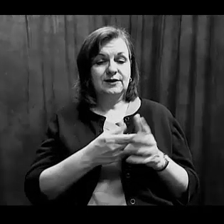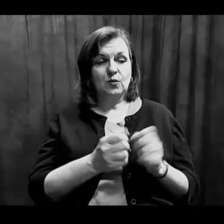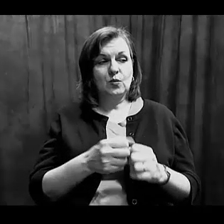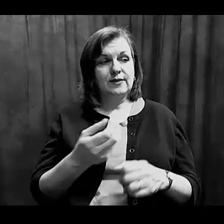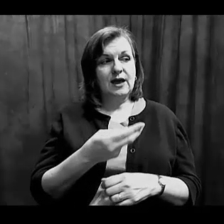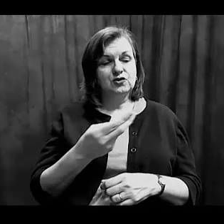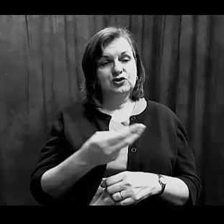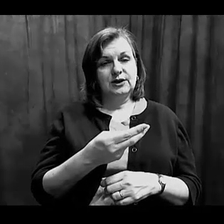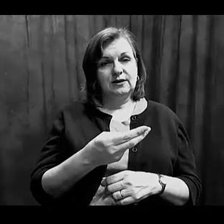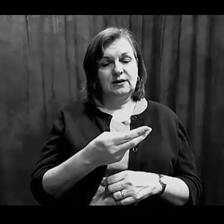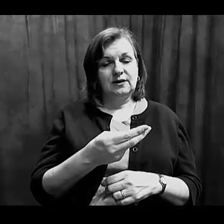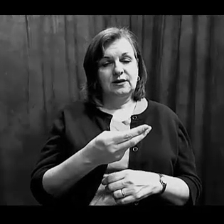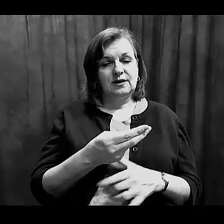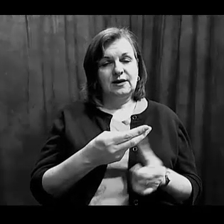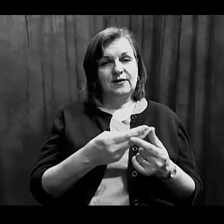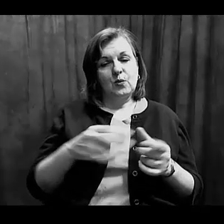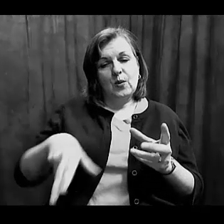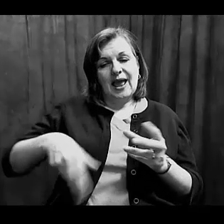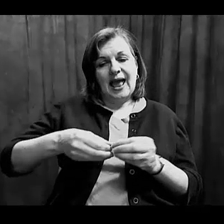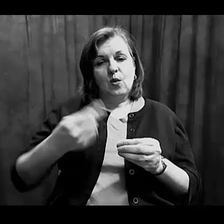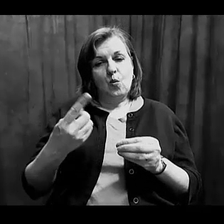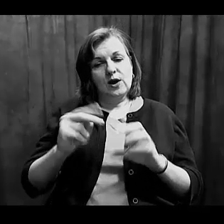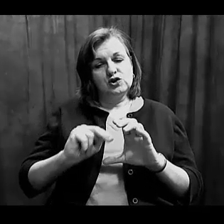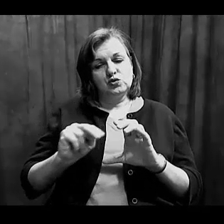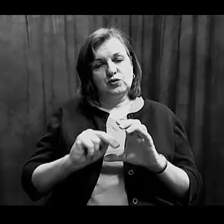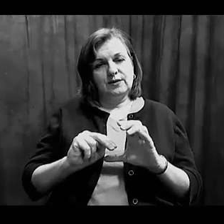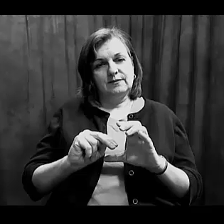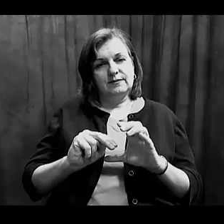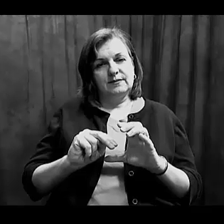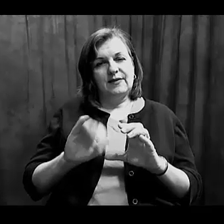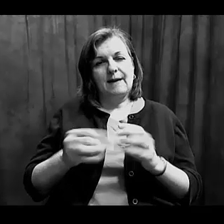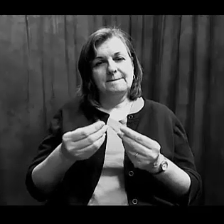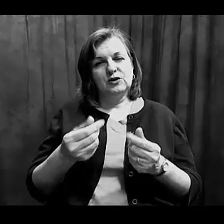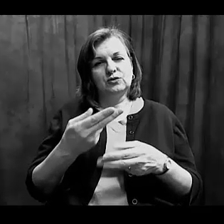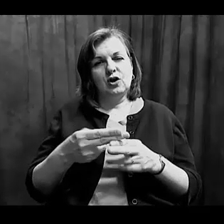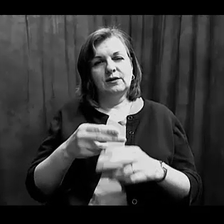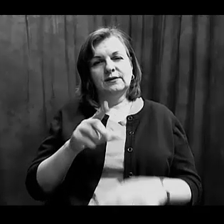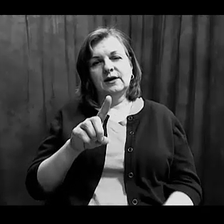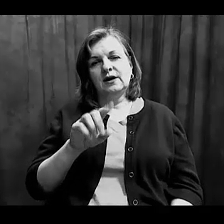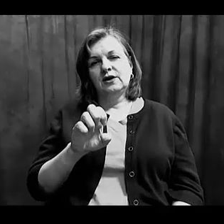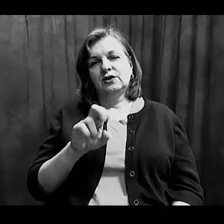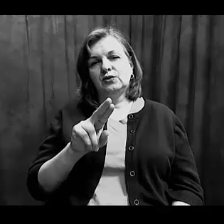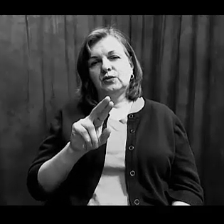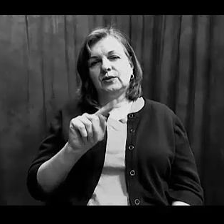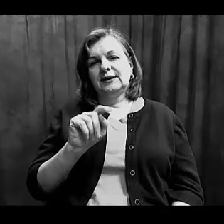is we start with hydrogen here if we add 1 neutron we get deuterium